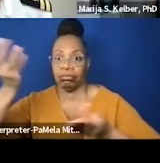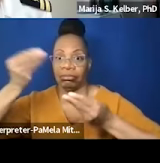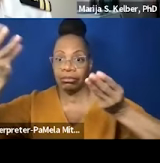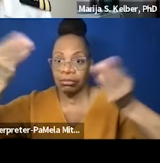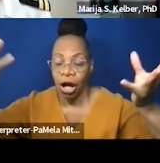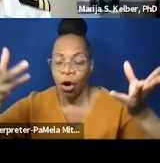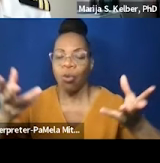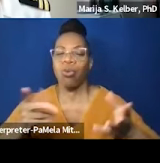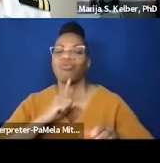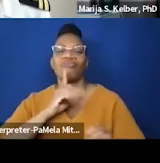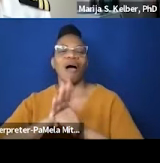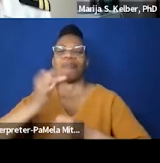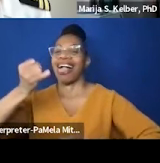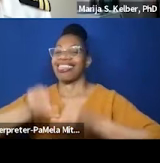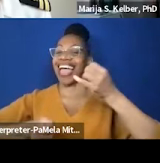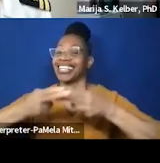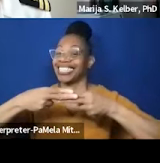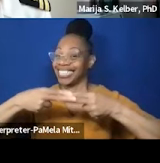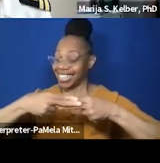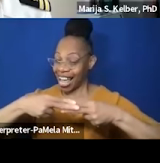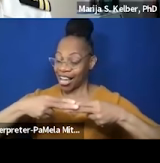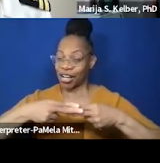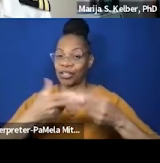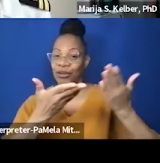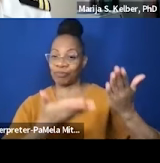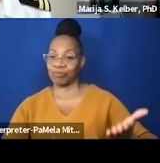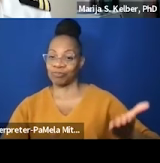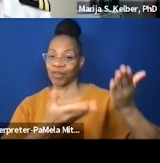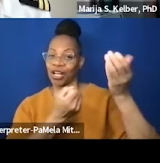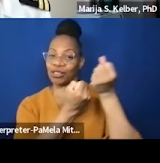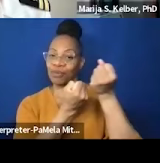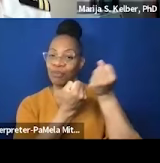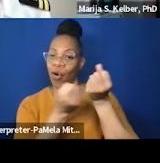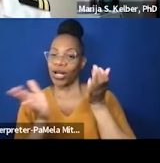and I promise this is my last slide. This is the supporting service members...